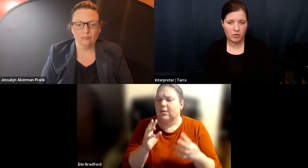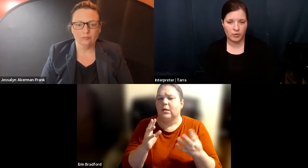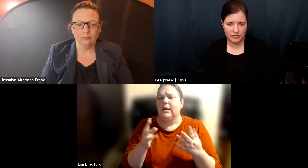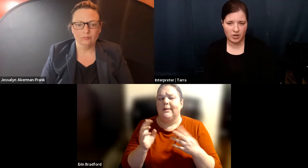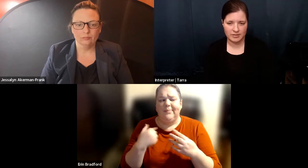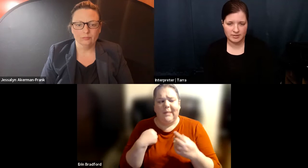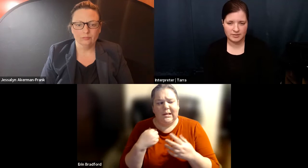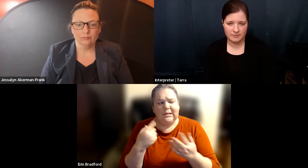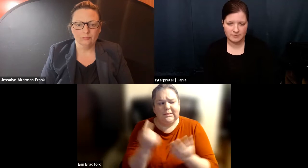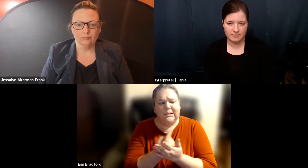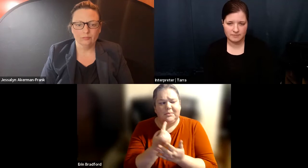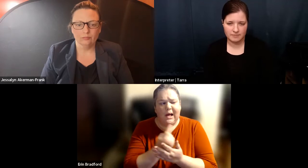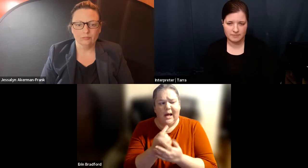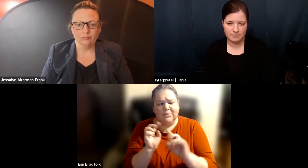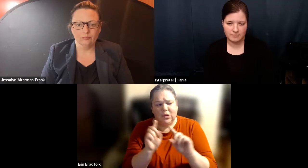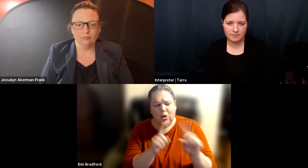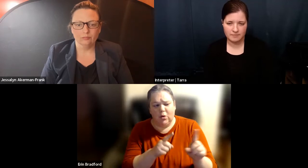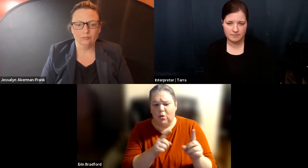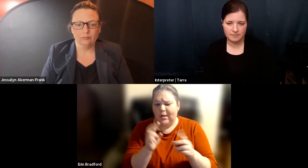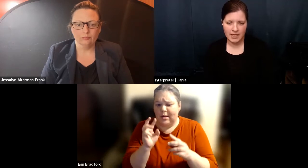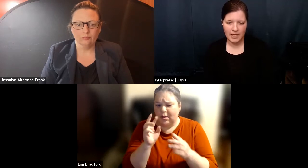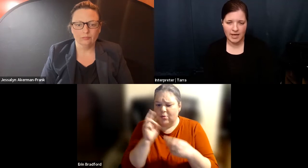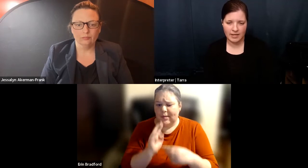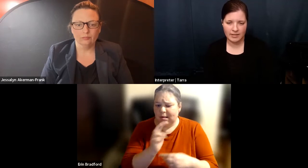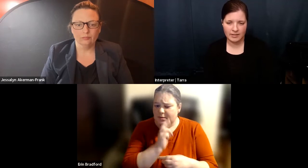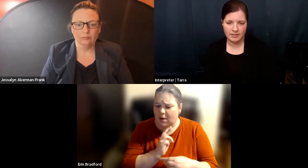I saw that another panelist, what their challenges were, and I was thinking about my own.